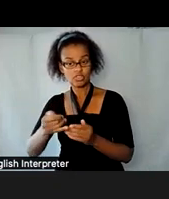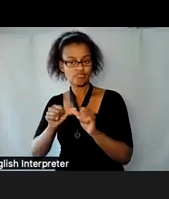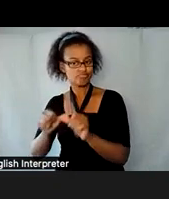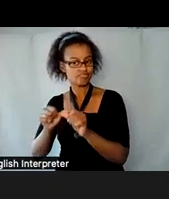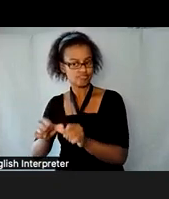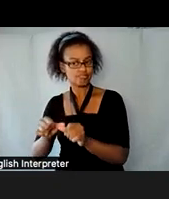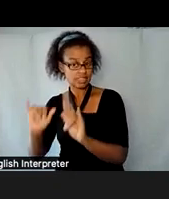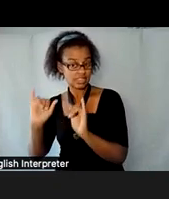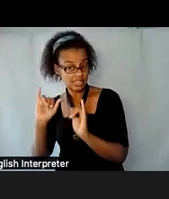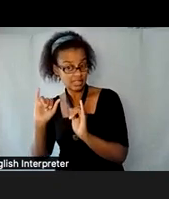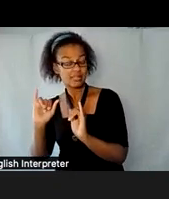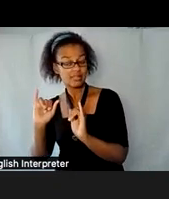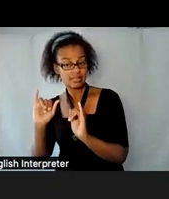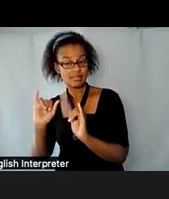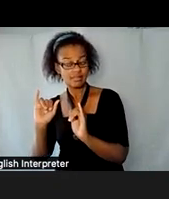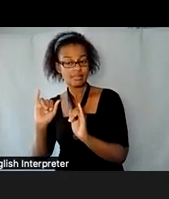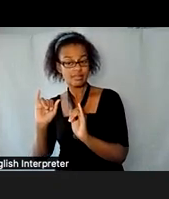final report is not overdue.